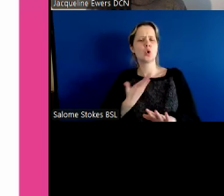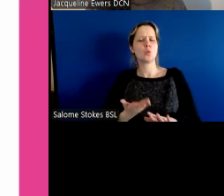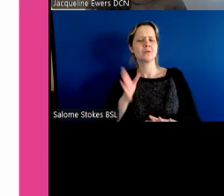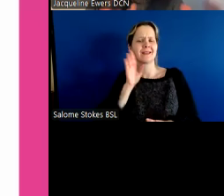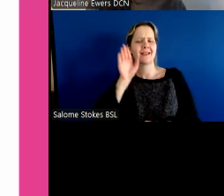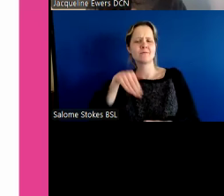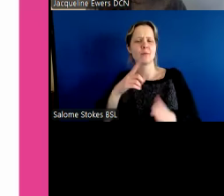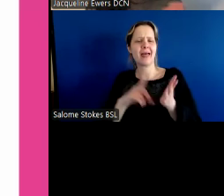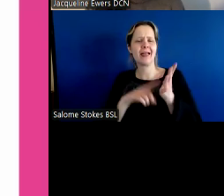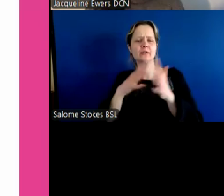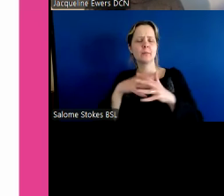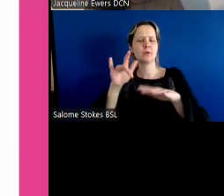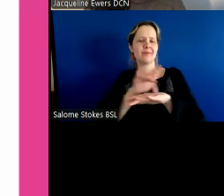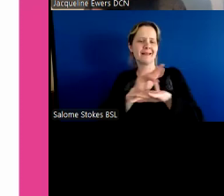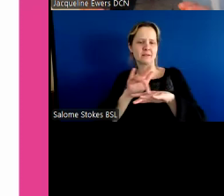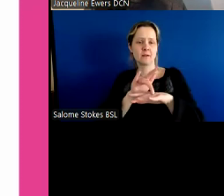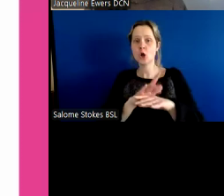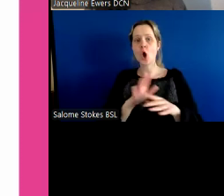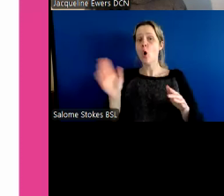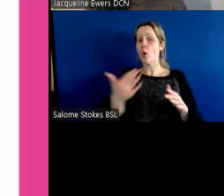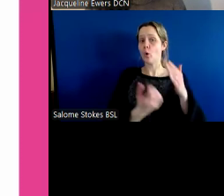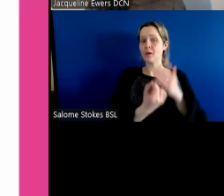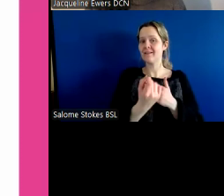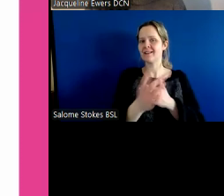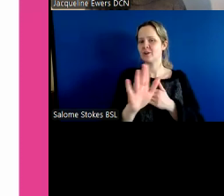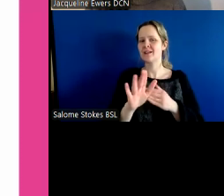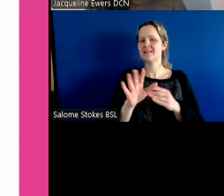They don't use it for every event, they use it for selected events.